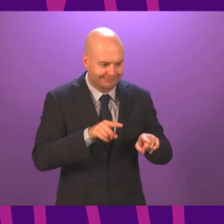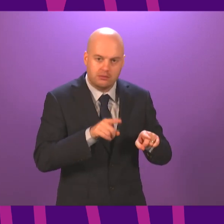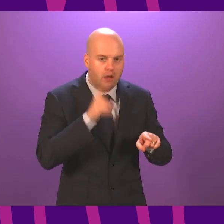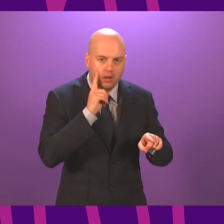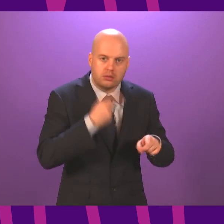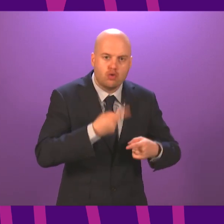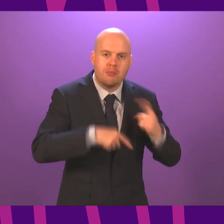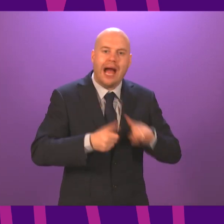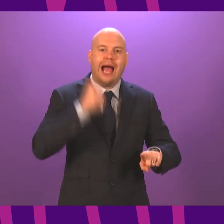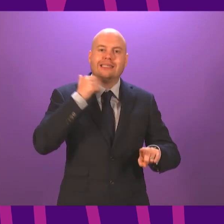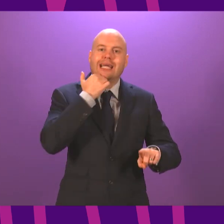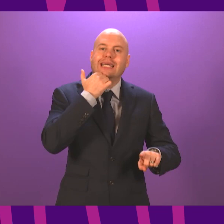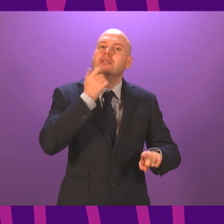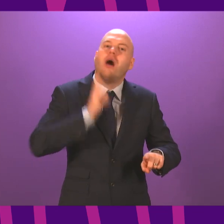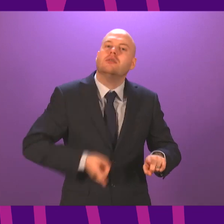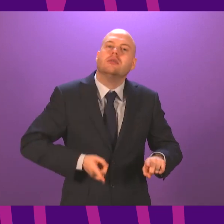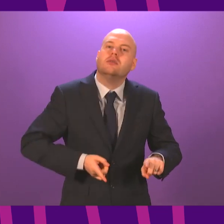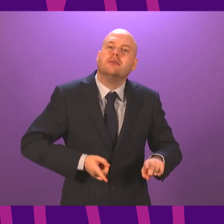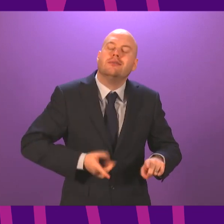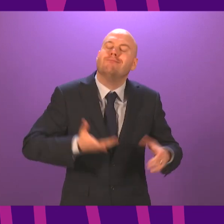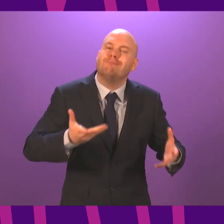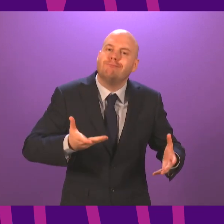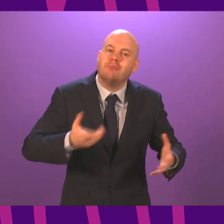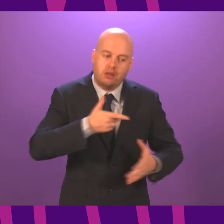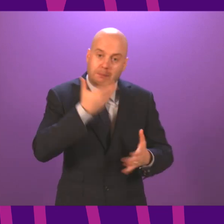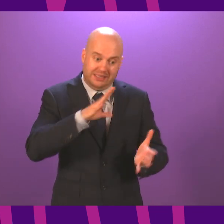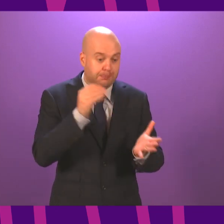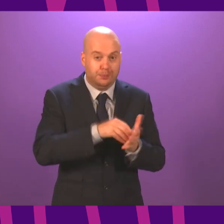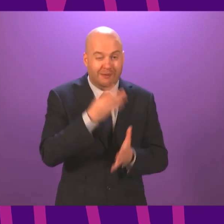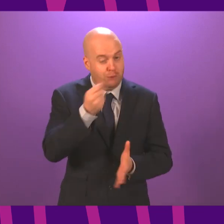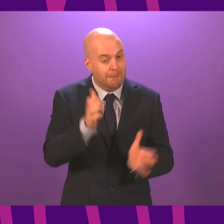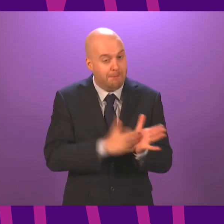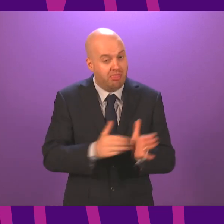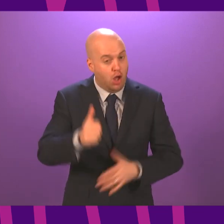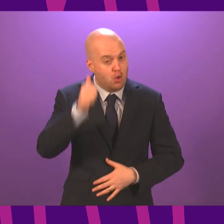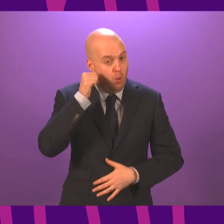The process was put in place many months ago, when Scottish child payment was being